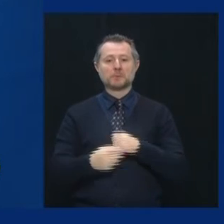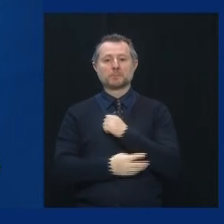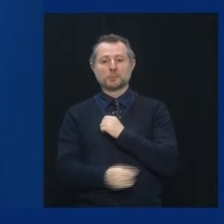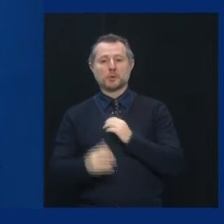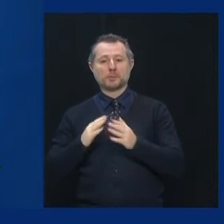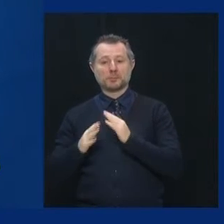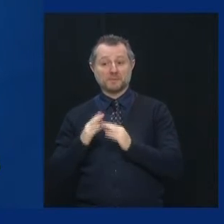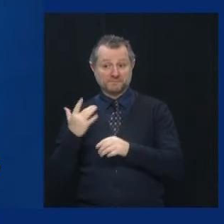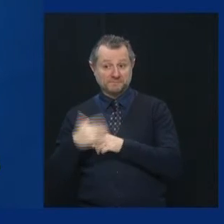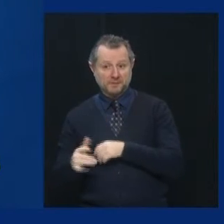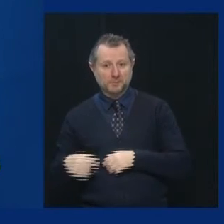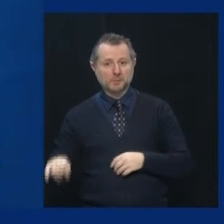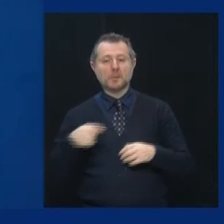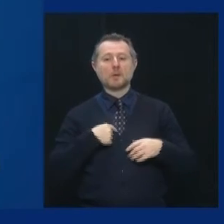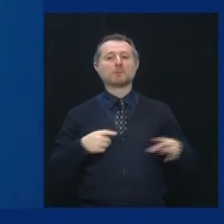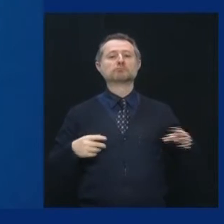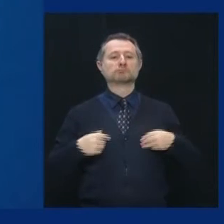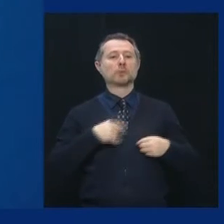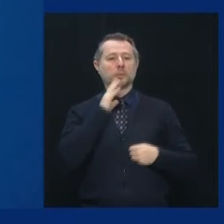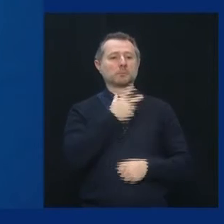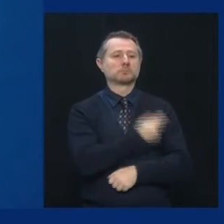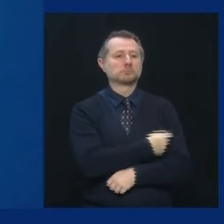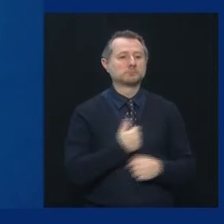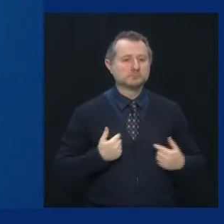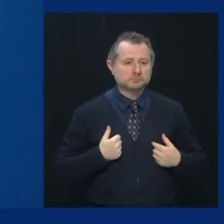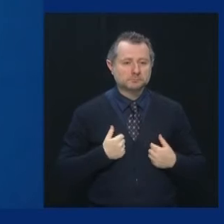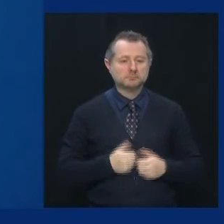AVAILABLE IN BLACK AND HISPANIC